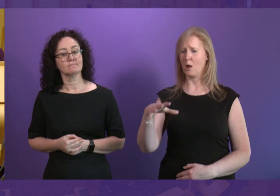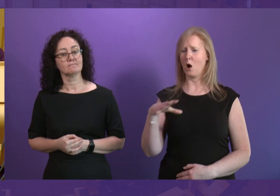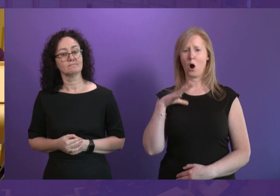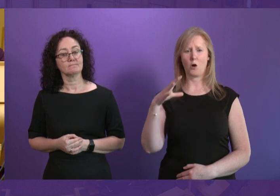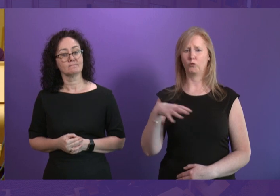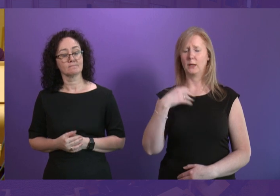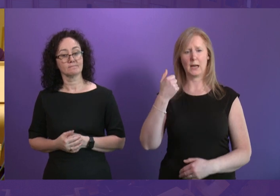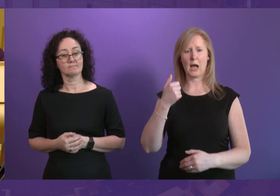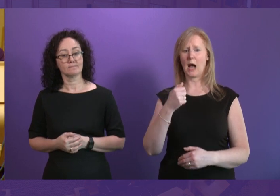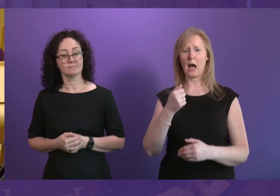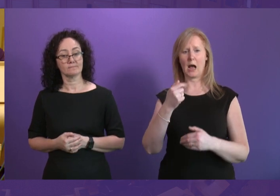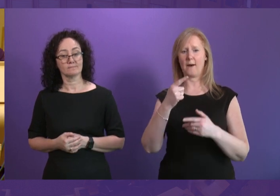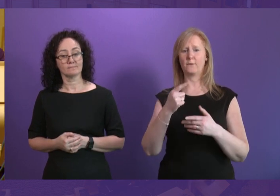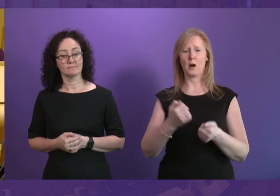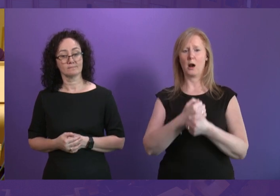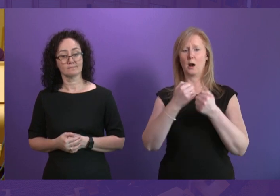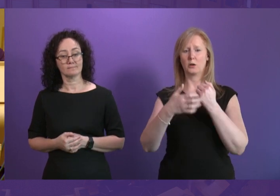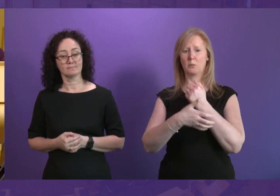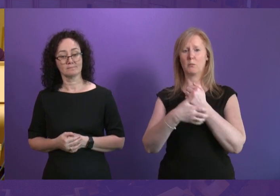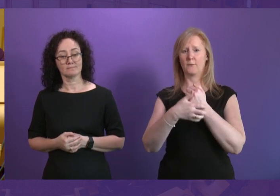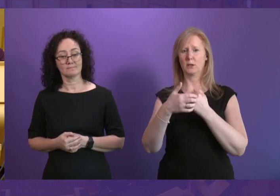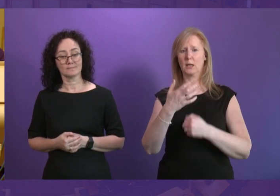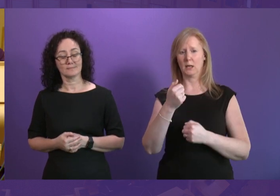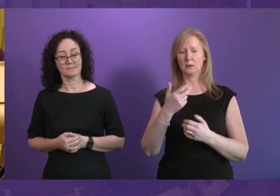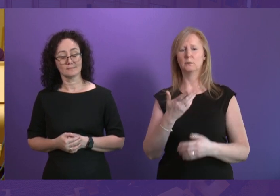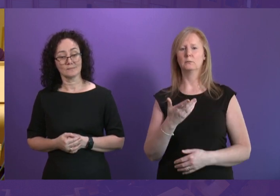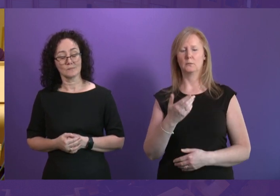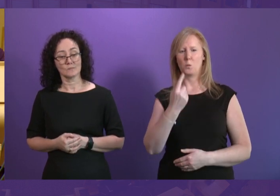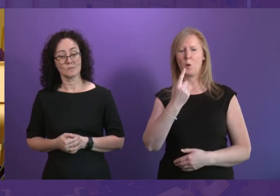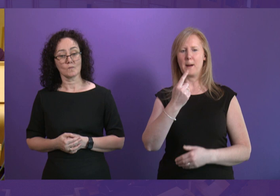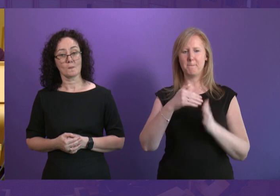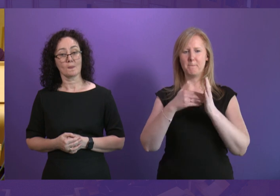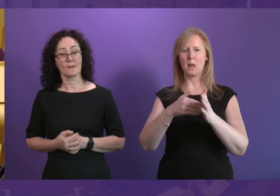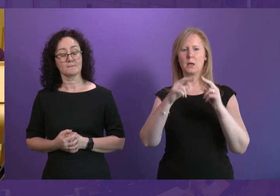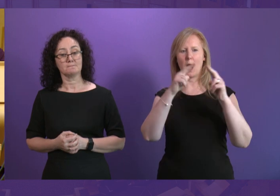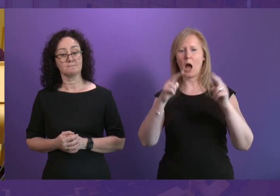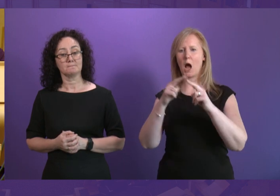fuel poverty. On 1 April, more than 1 million households in Scotland will see their bills